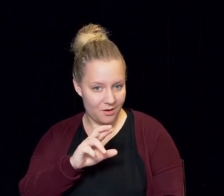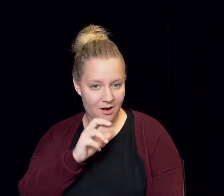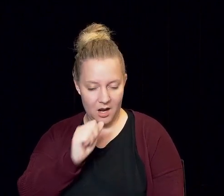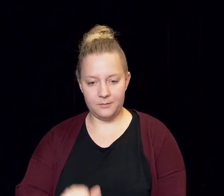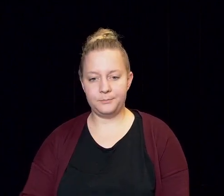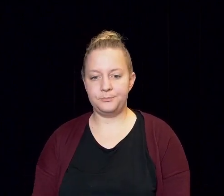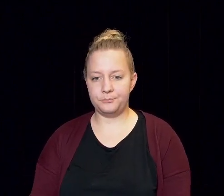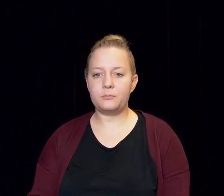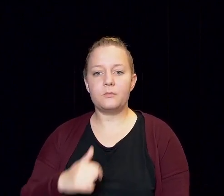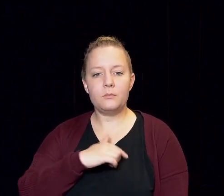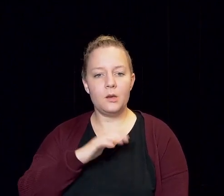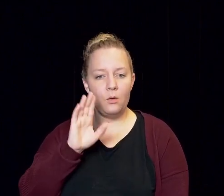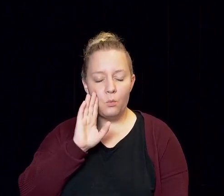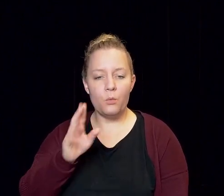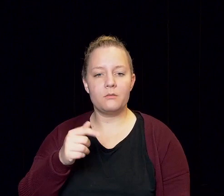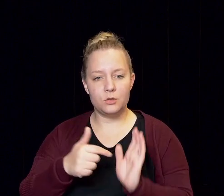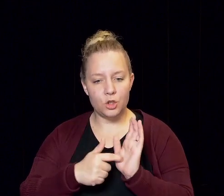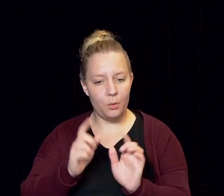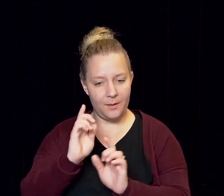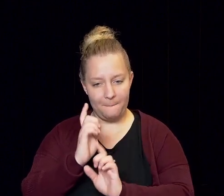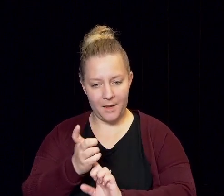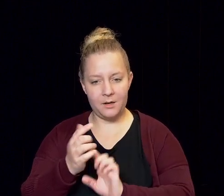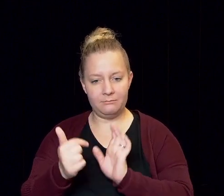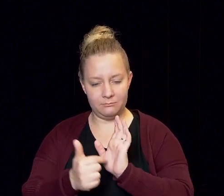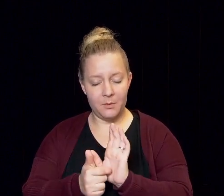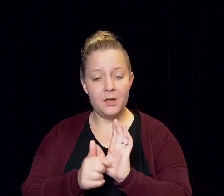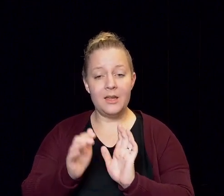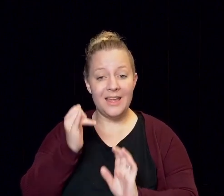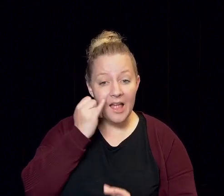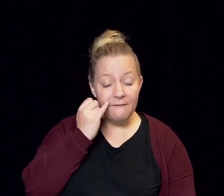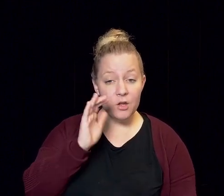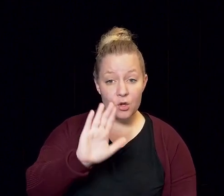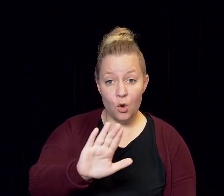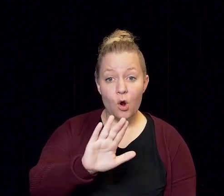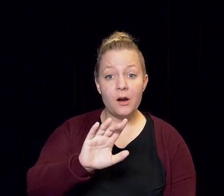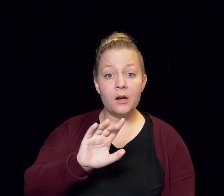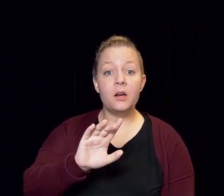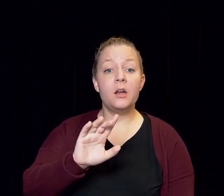We will reveal, in a moment with examples, whether your hypotheses were right for the Launch problems.